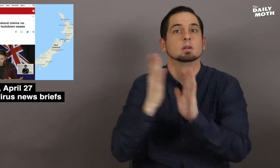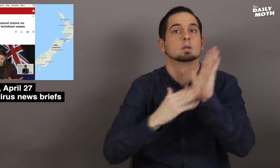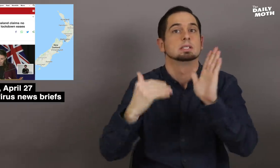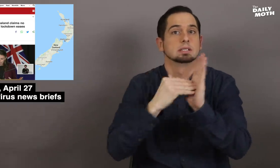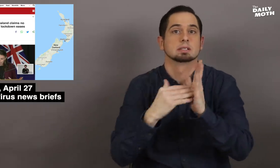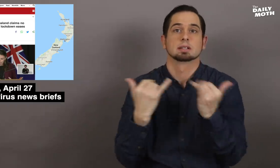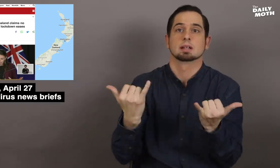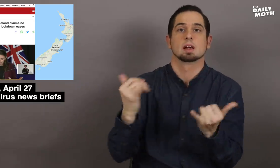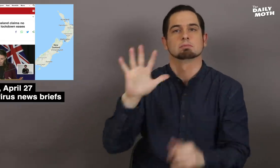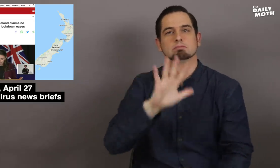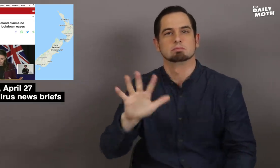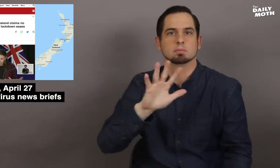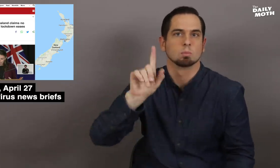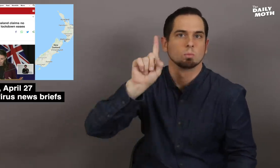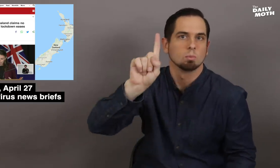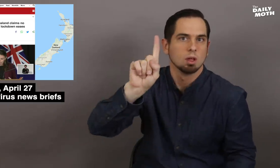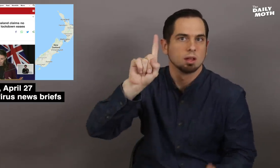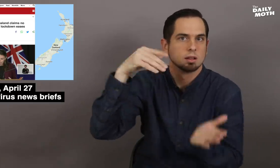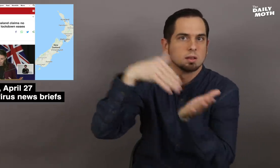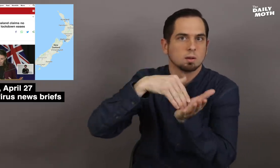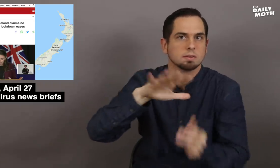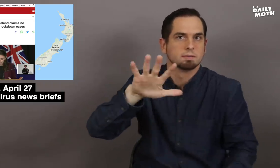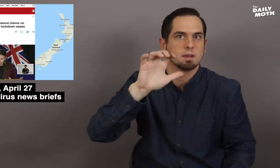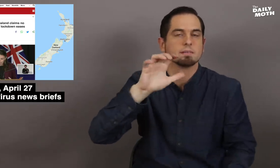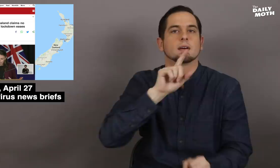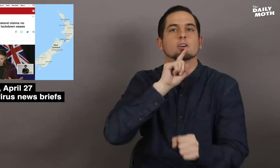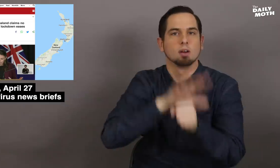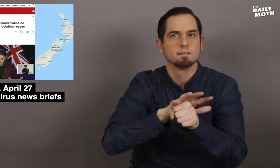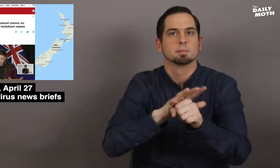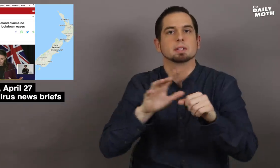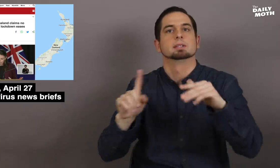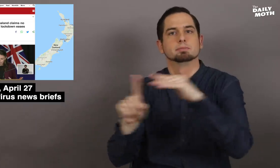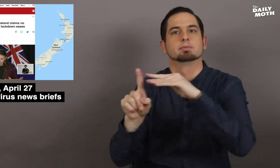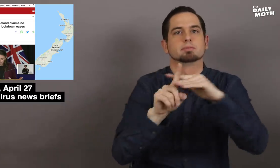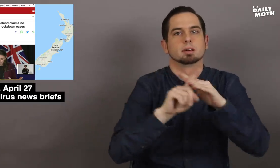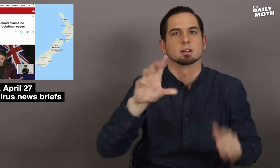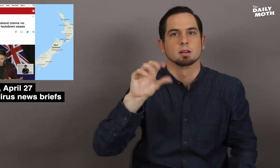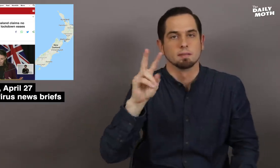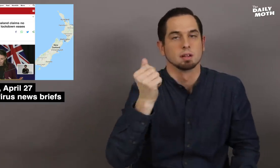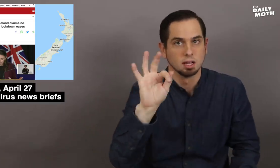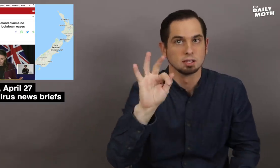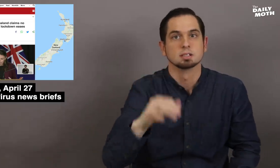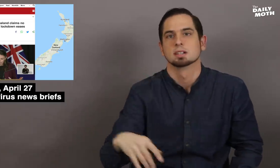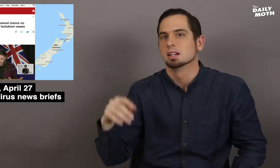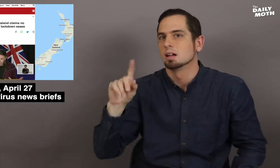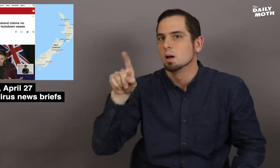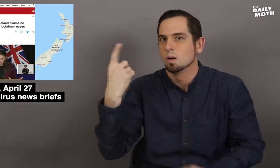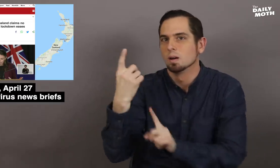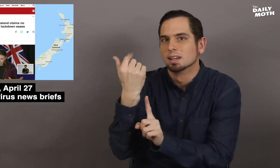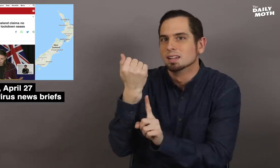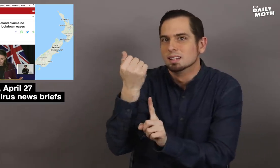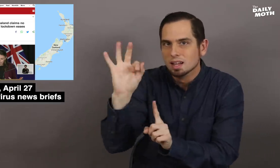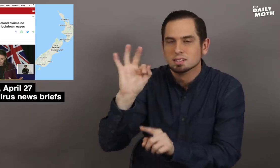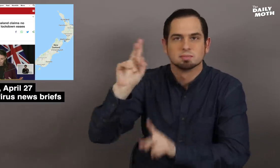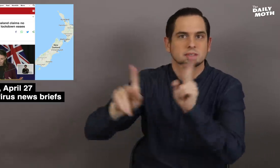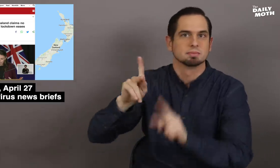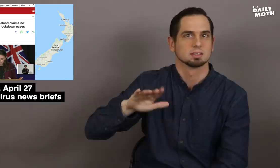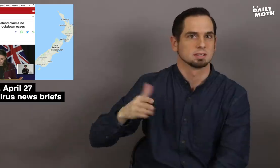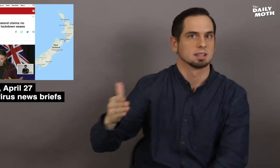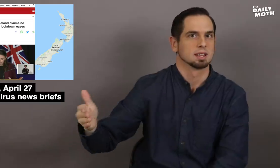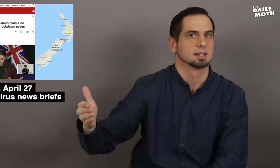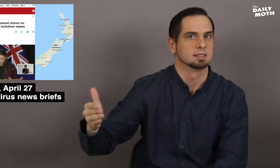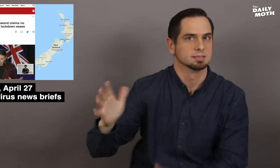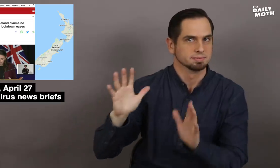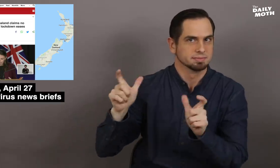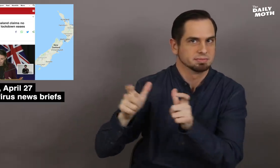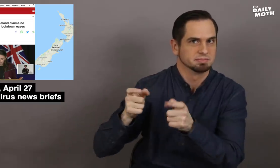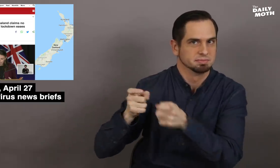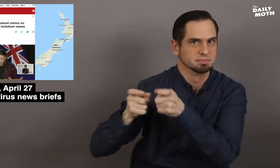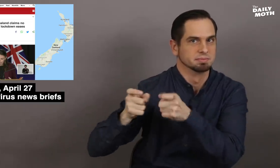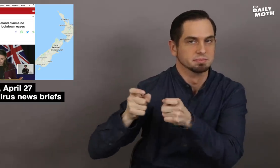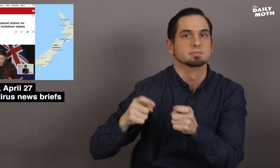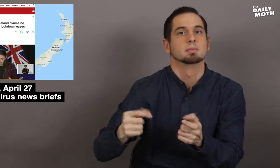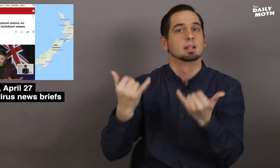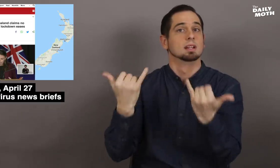New Zealand has about 1,500 confirmed cases and 19 deaths.